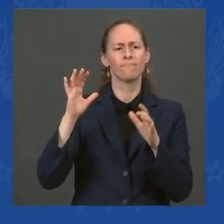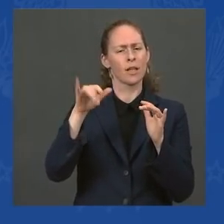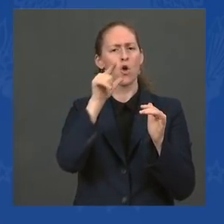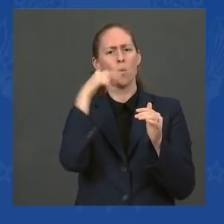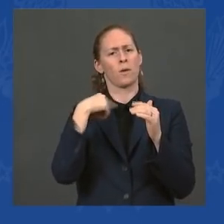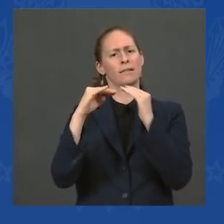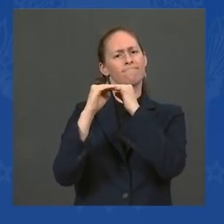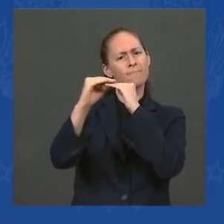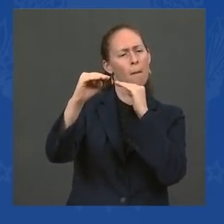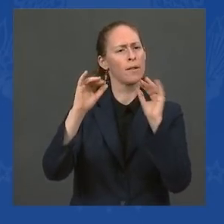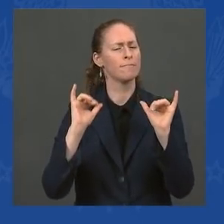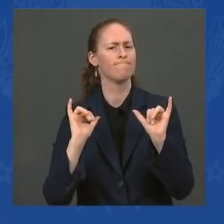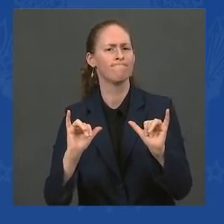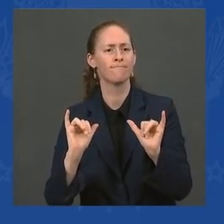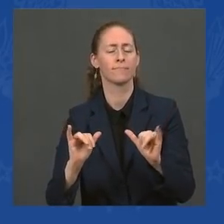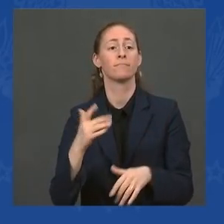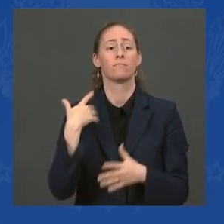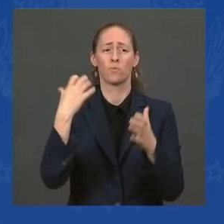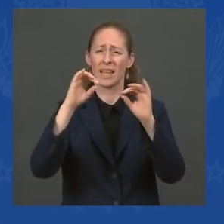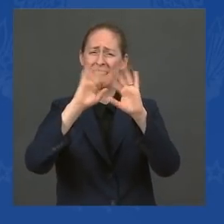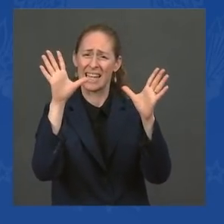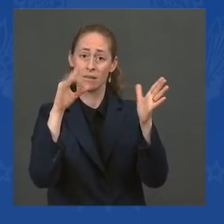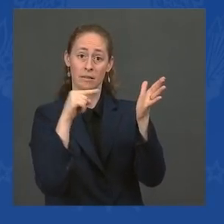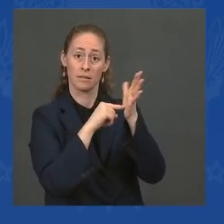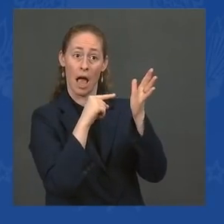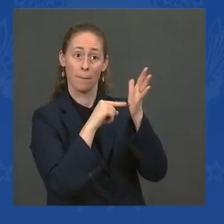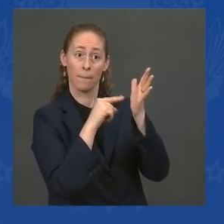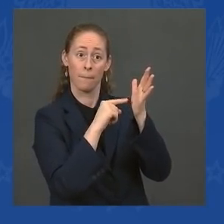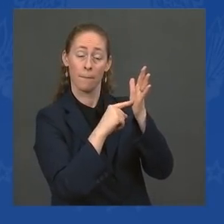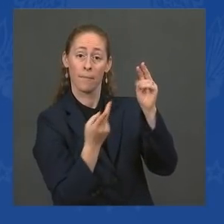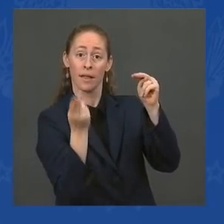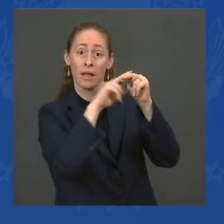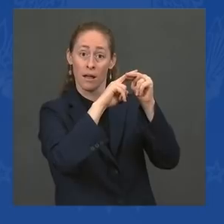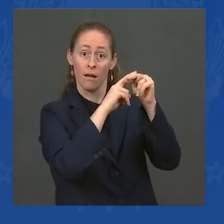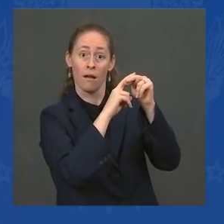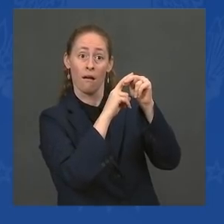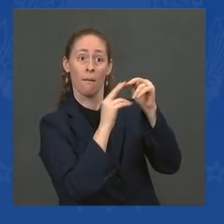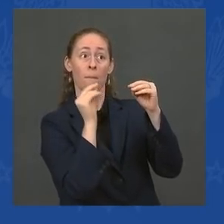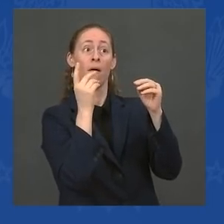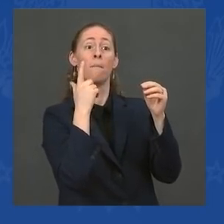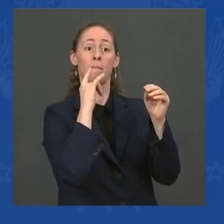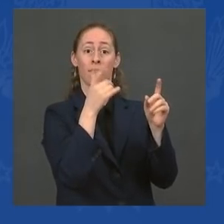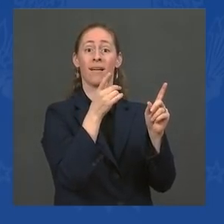Let's be clear: Raising the debt limit is paying our old debts. It has nothing to do with new spending